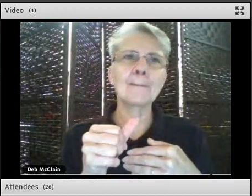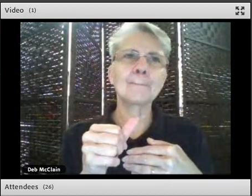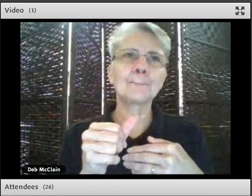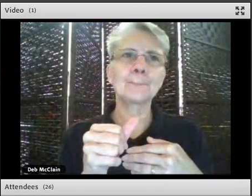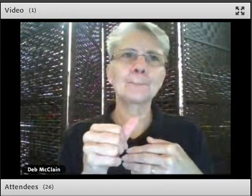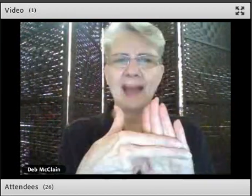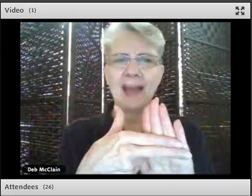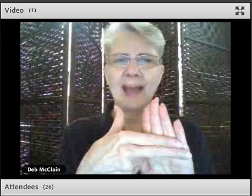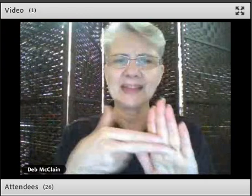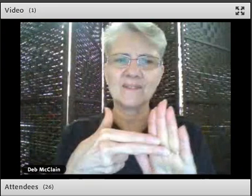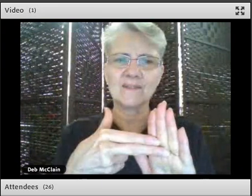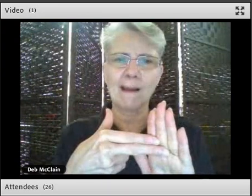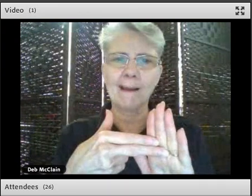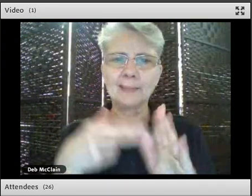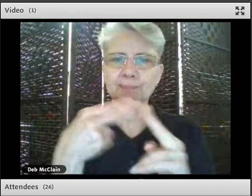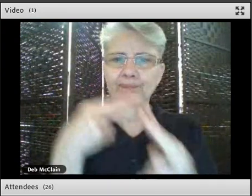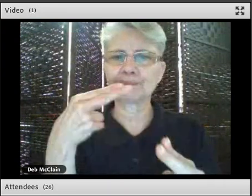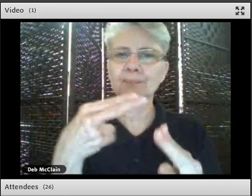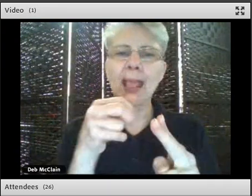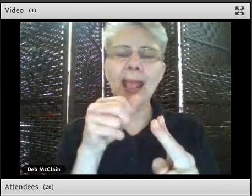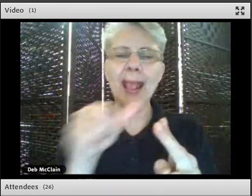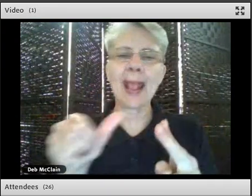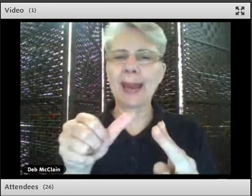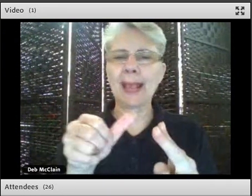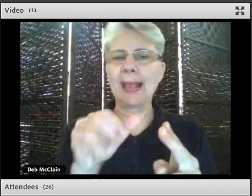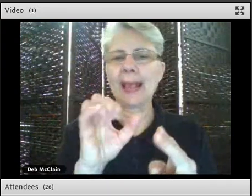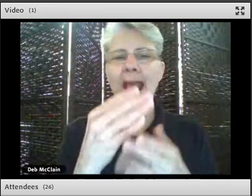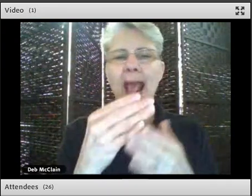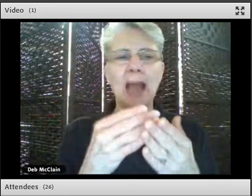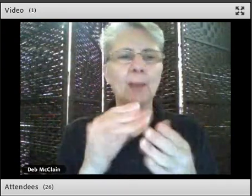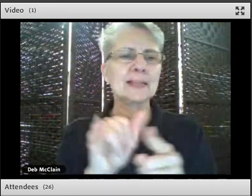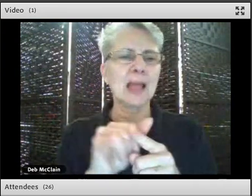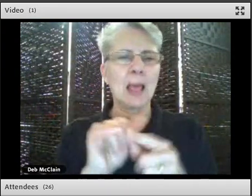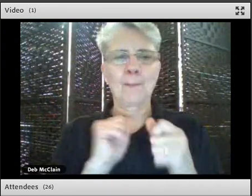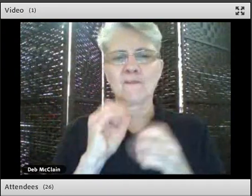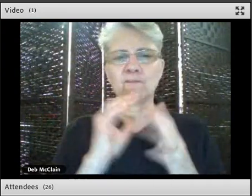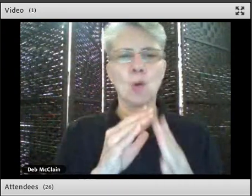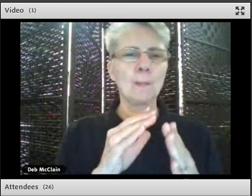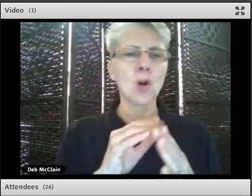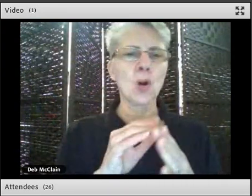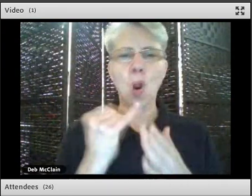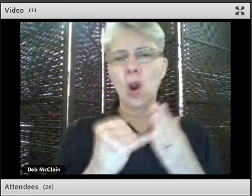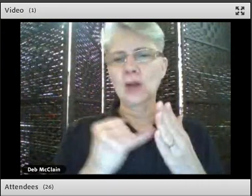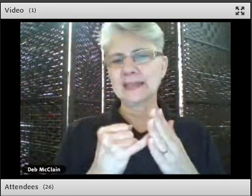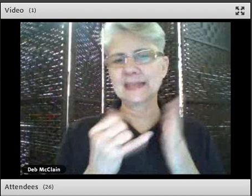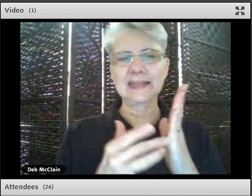like performer or artistic and technical credit. We just have to know that this note